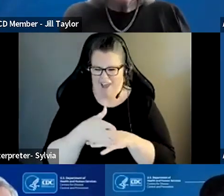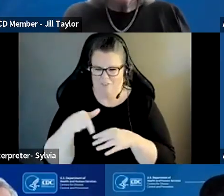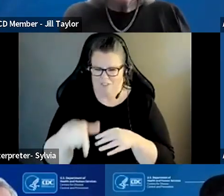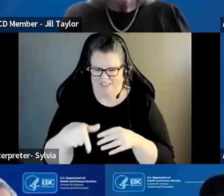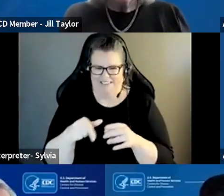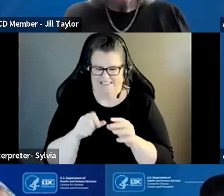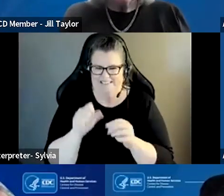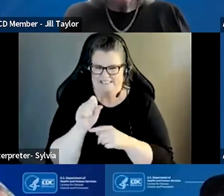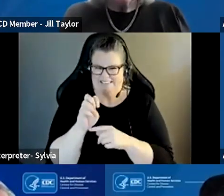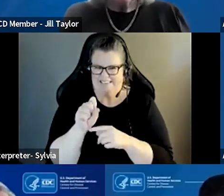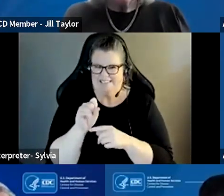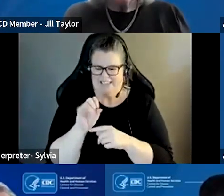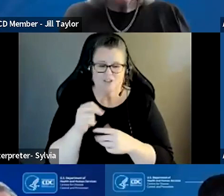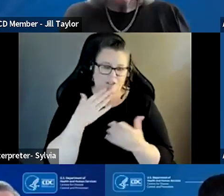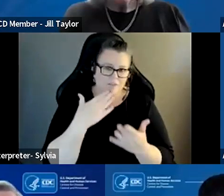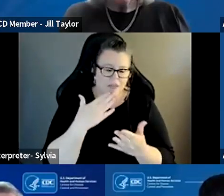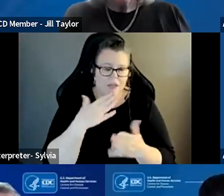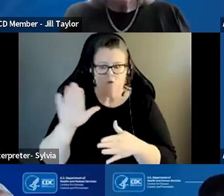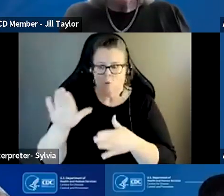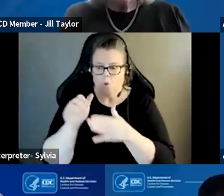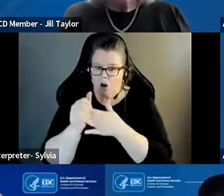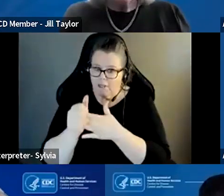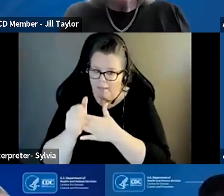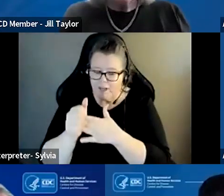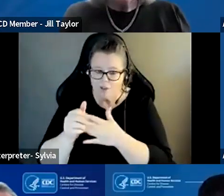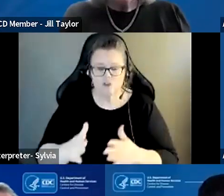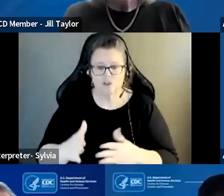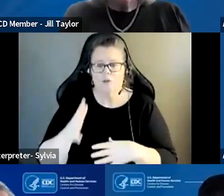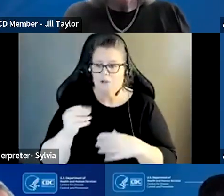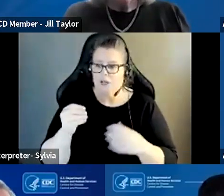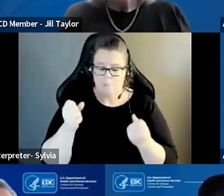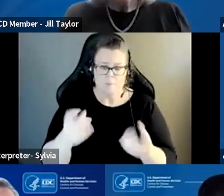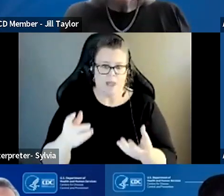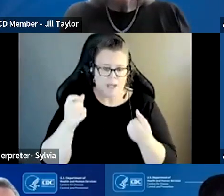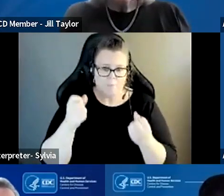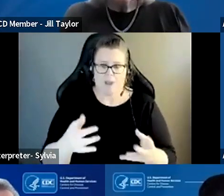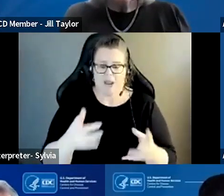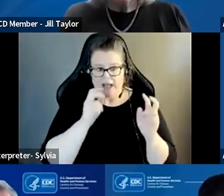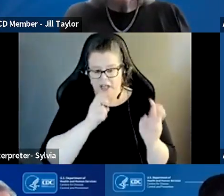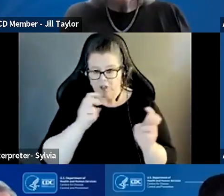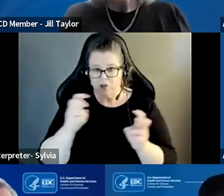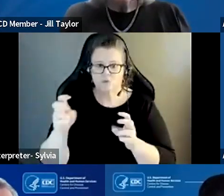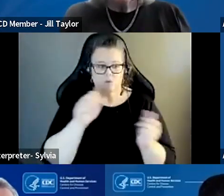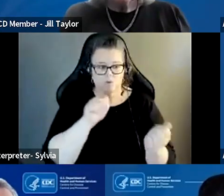And clearly, many, many issues here, important ones. And the workgroups clearly have their job cut out.